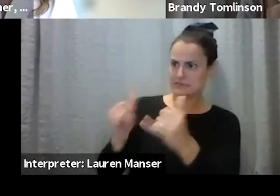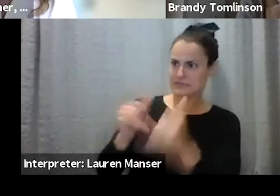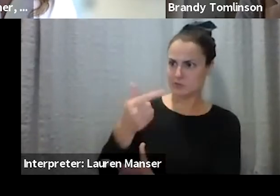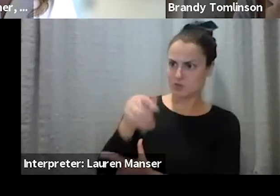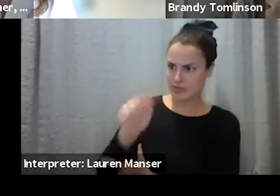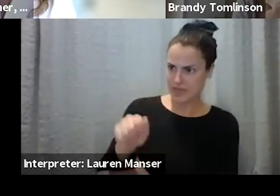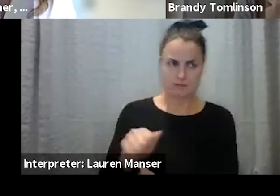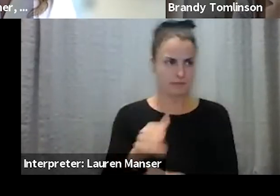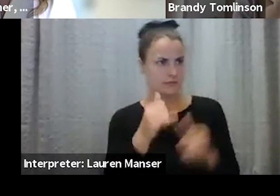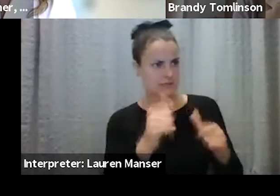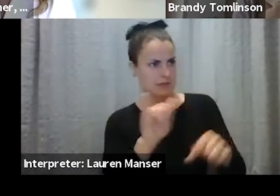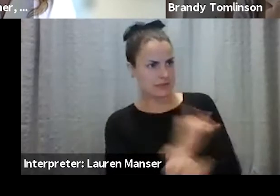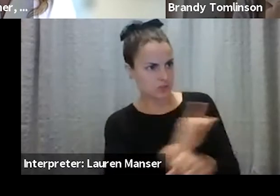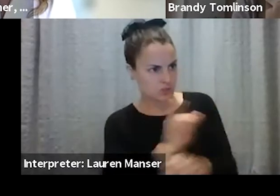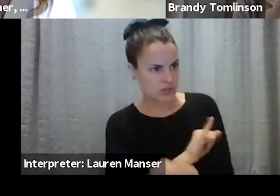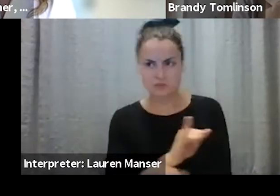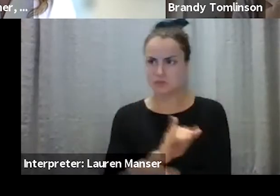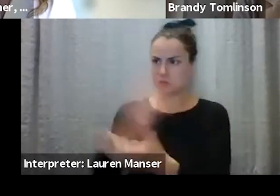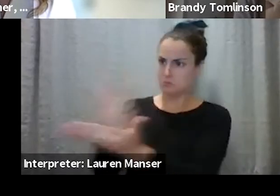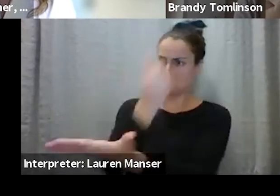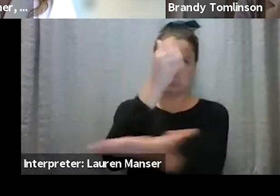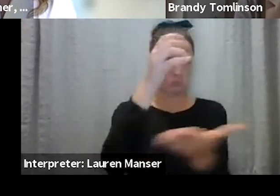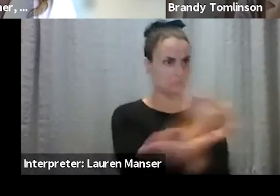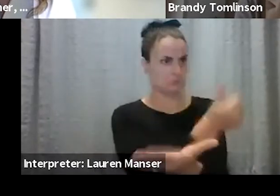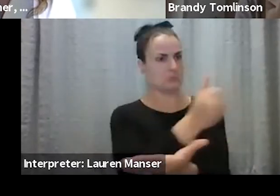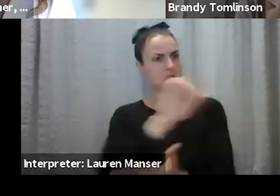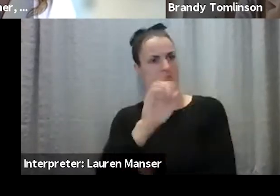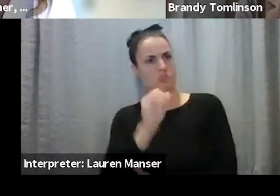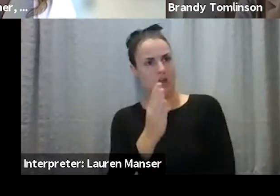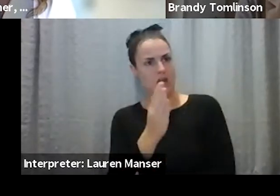obtain big jobs in the media while he was unemployed for four years.